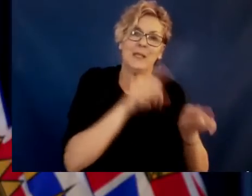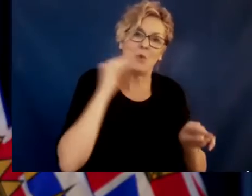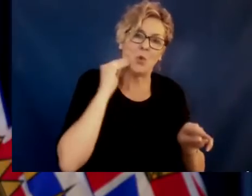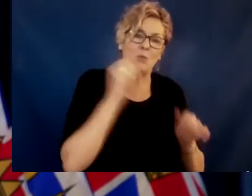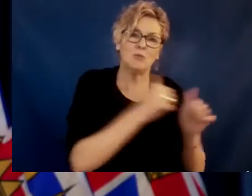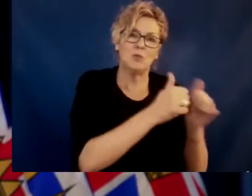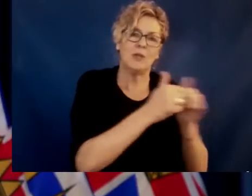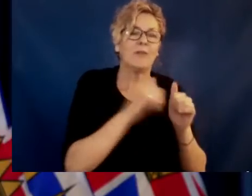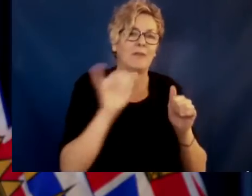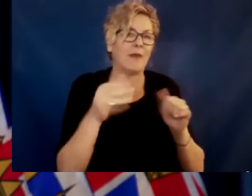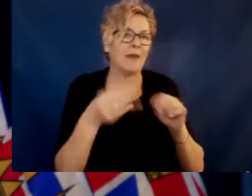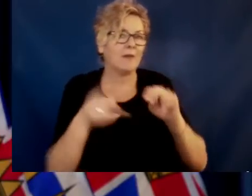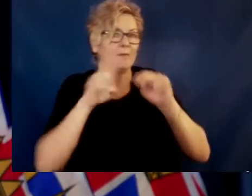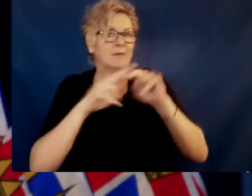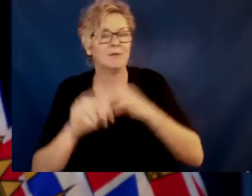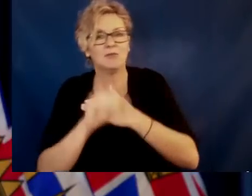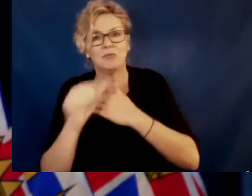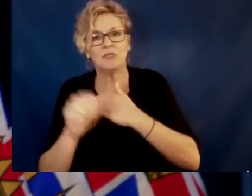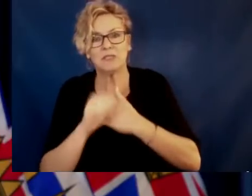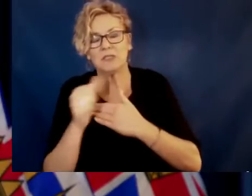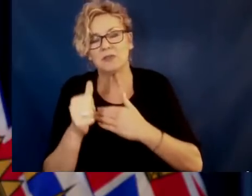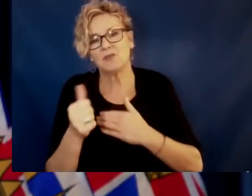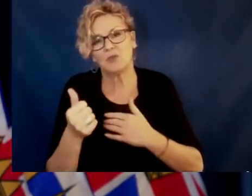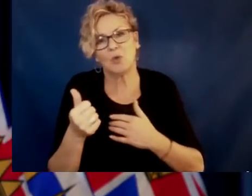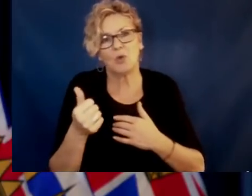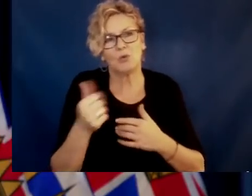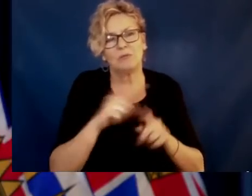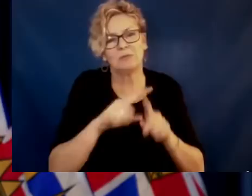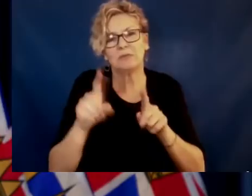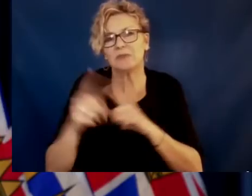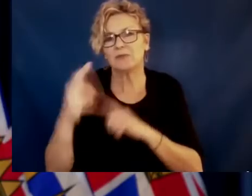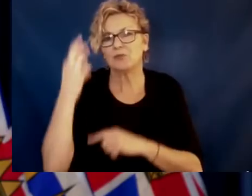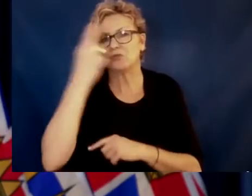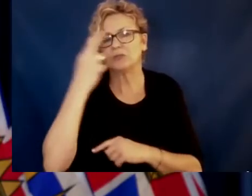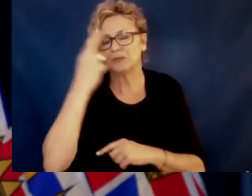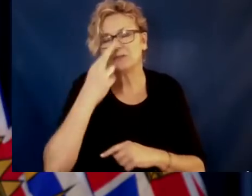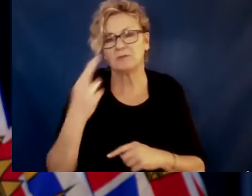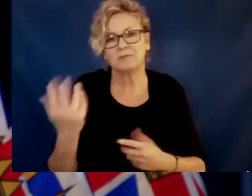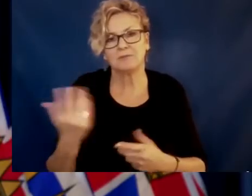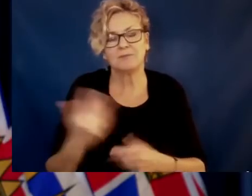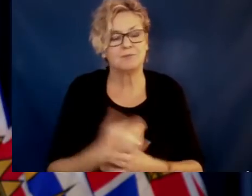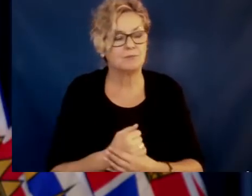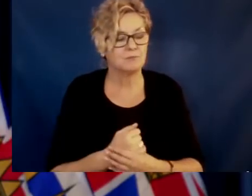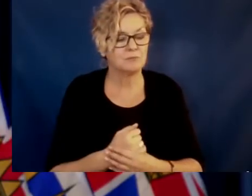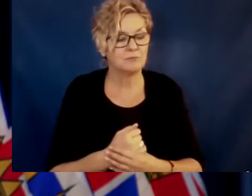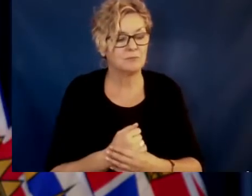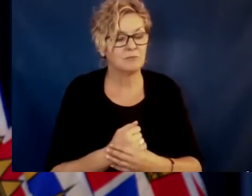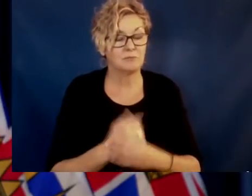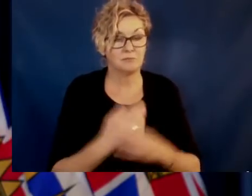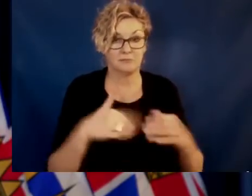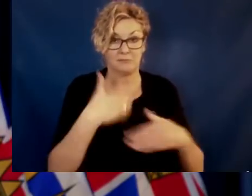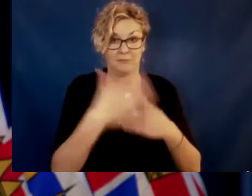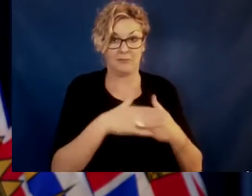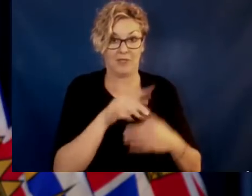Shannon Paterson, CTV. Hi, Dr Henry. Ontario's provincial health officer is now asking